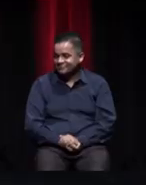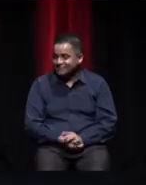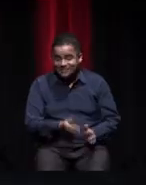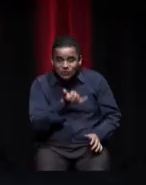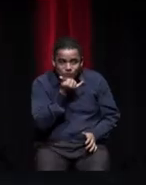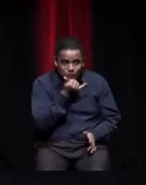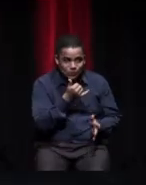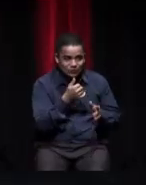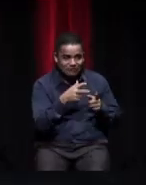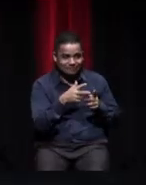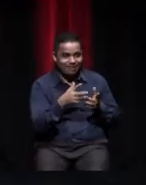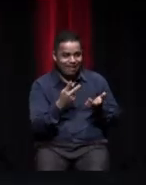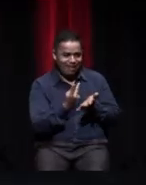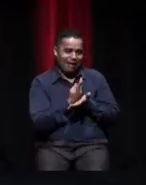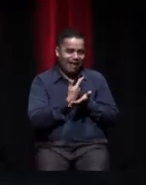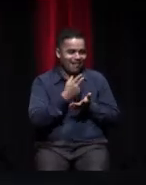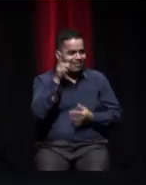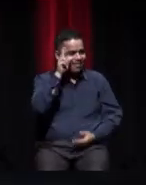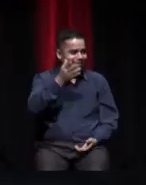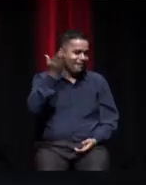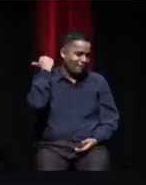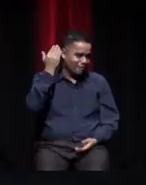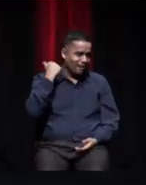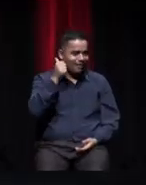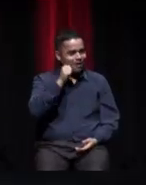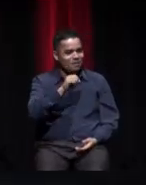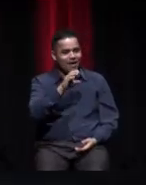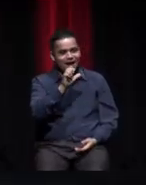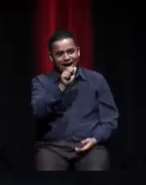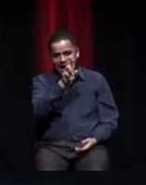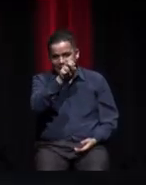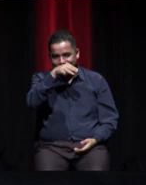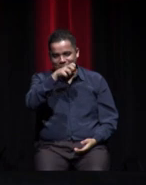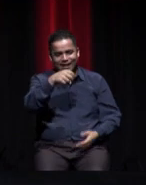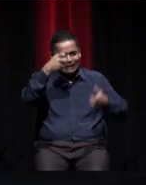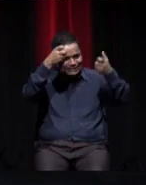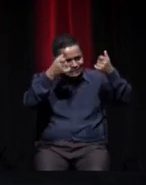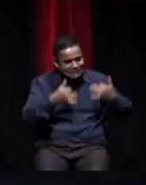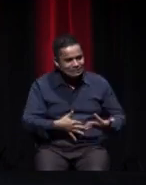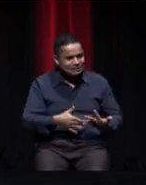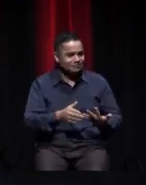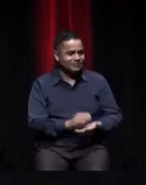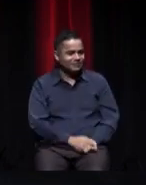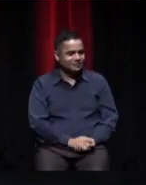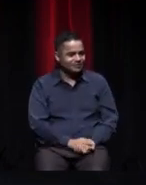I remember Carla's also said, when she talked about the playfully.